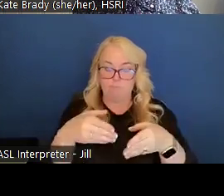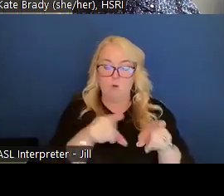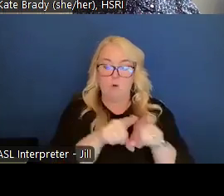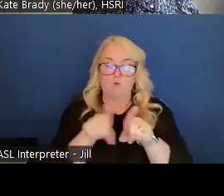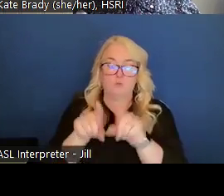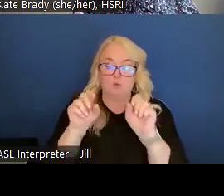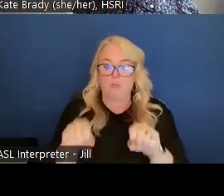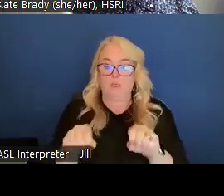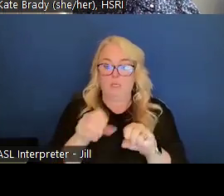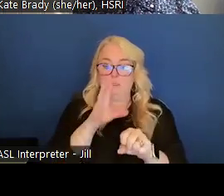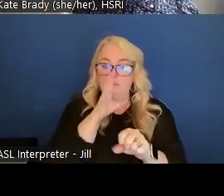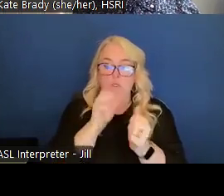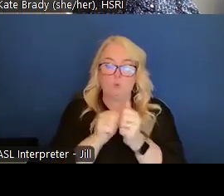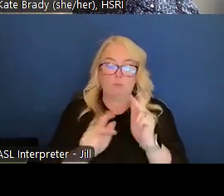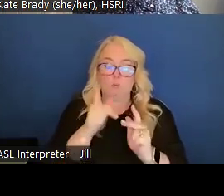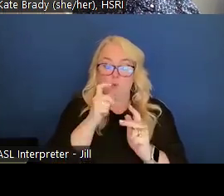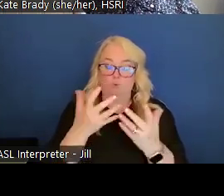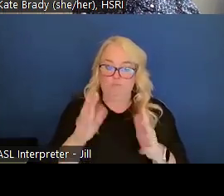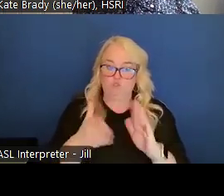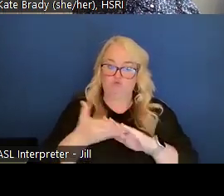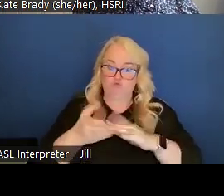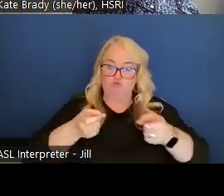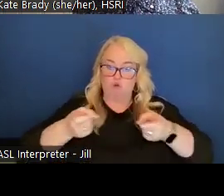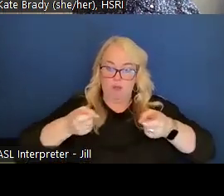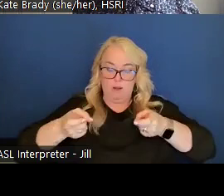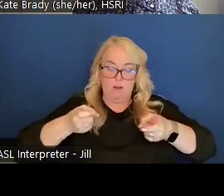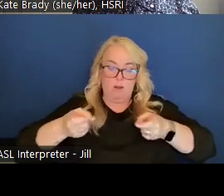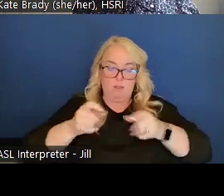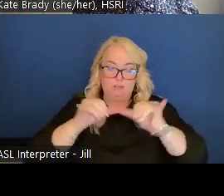with people who run those service systems, so that people